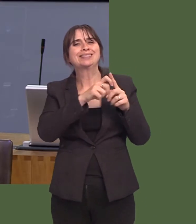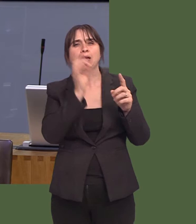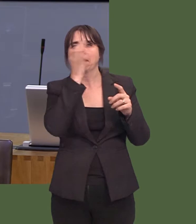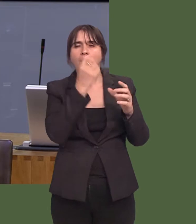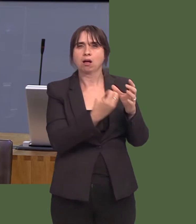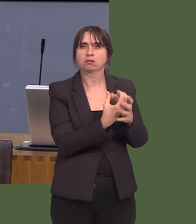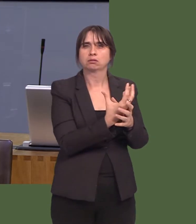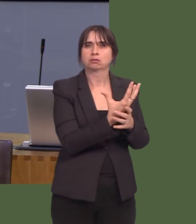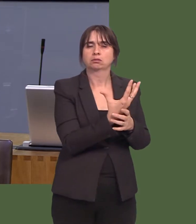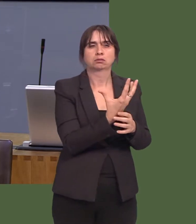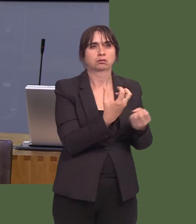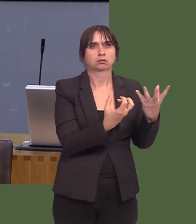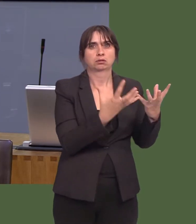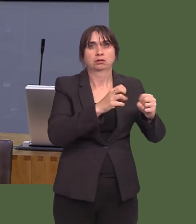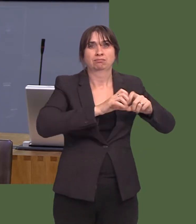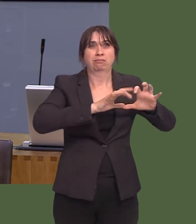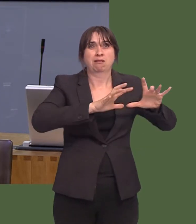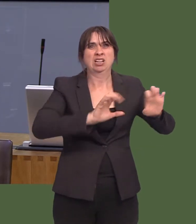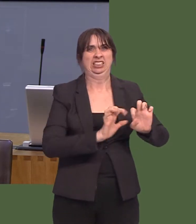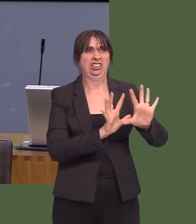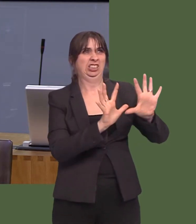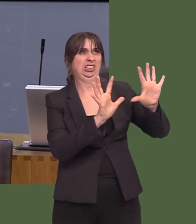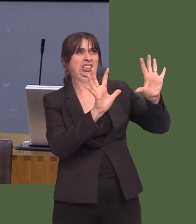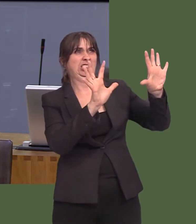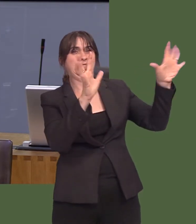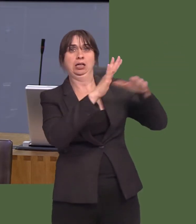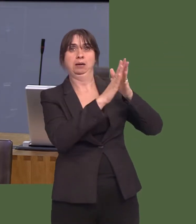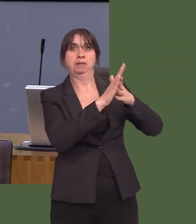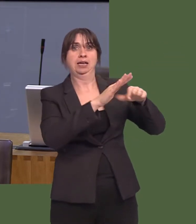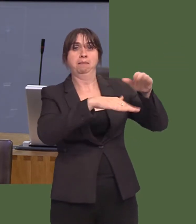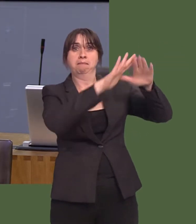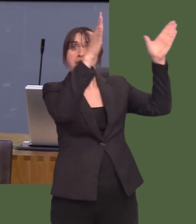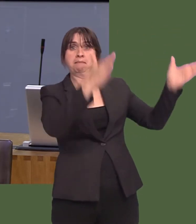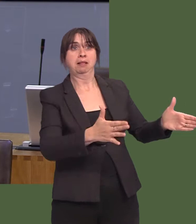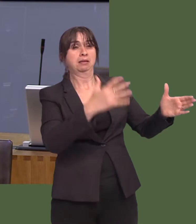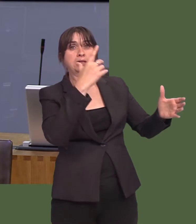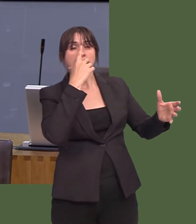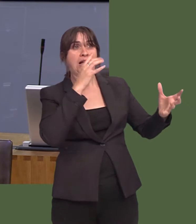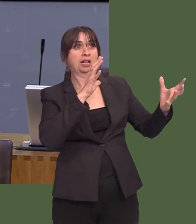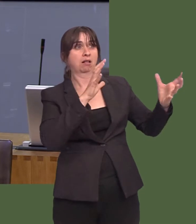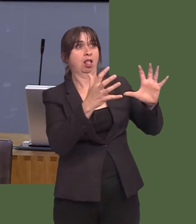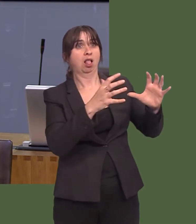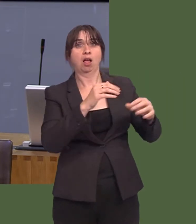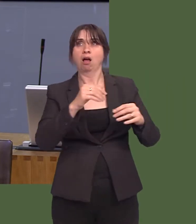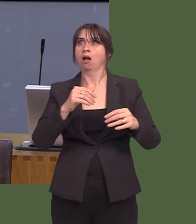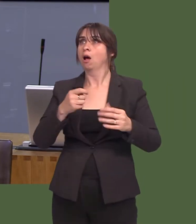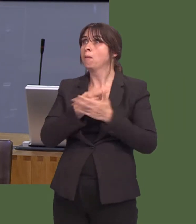just on other plants, but on buildings, and, as a result, it can prevent people from getting a mortgage or insurance on their property.